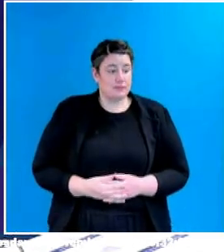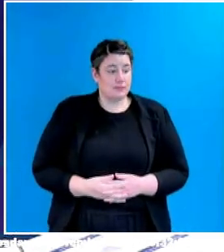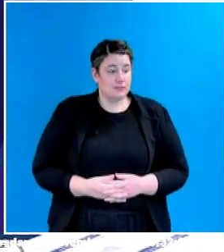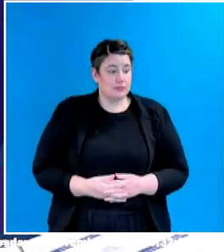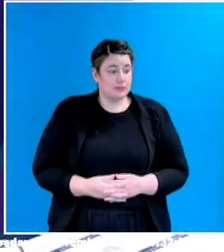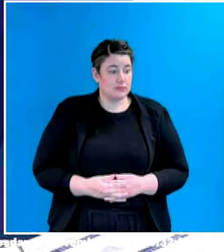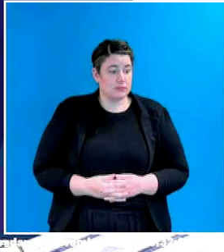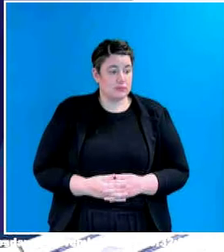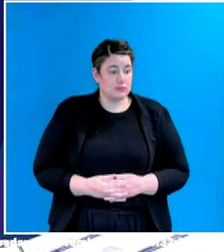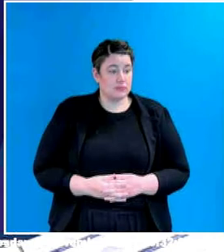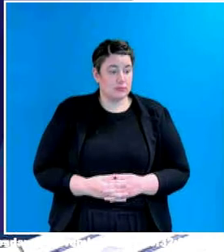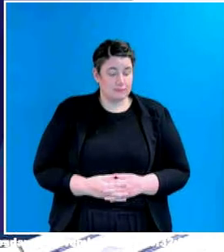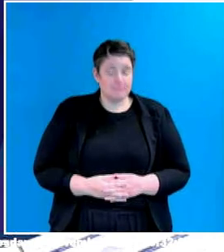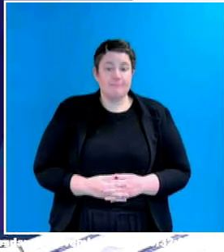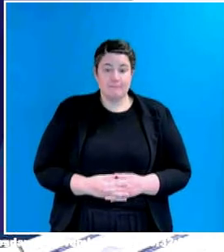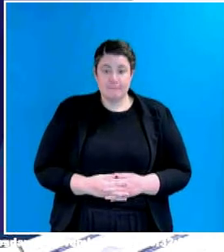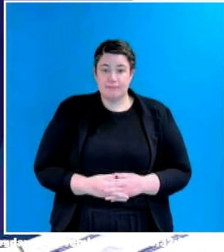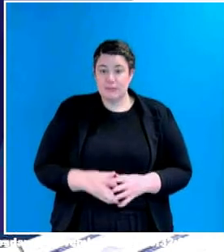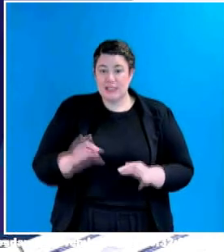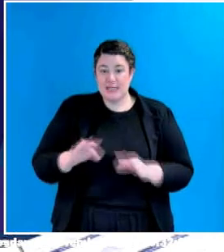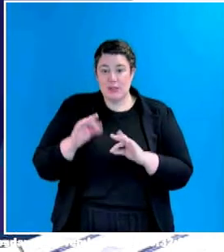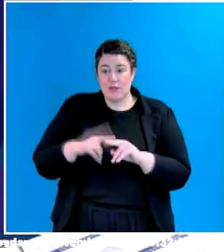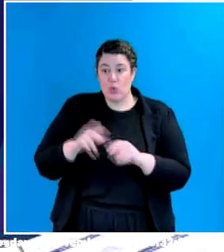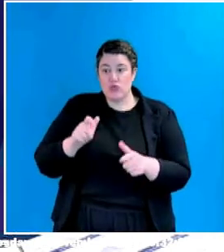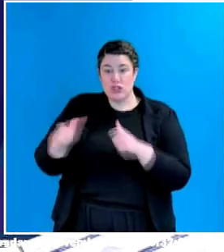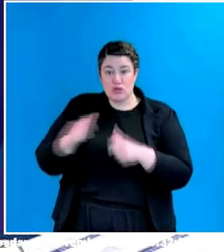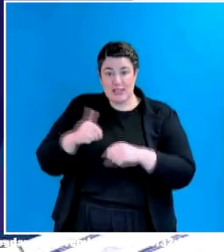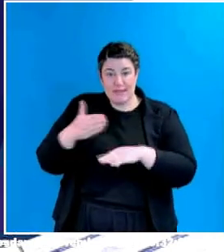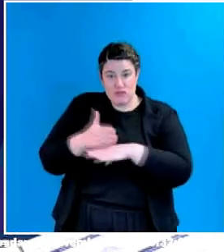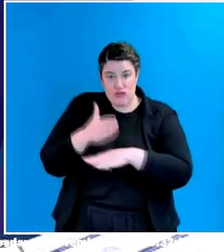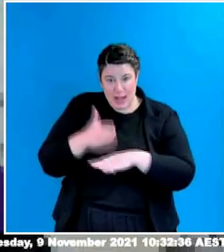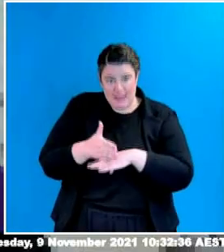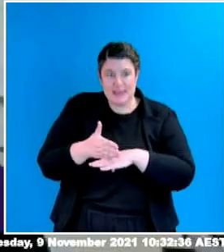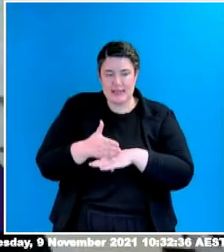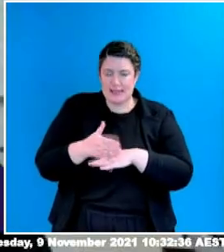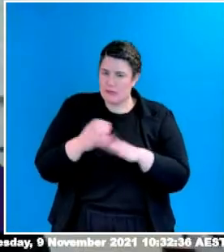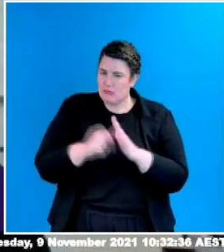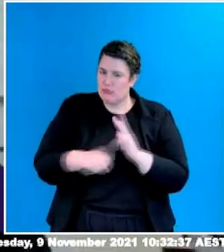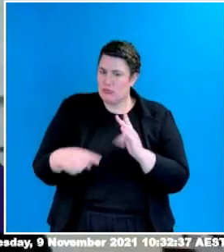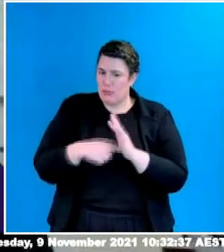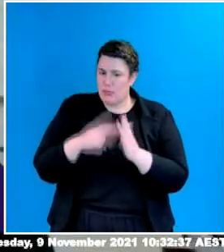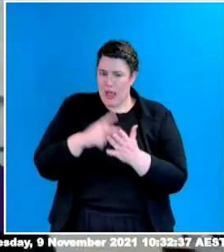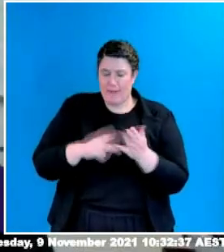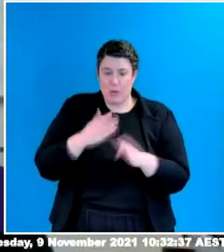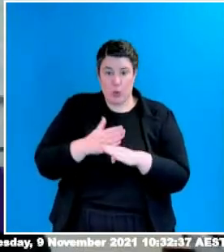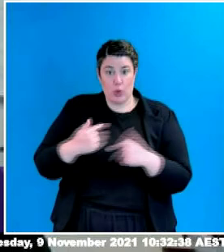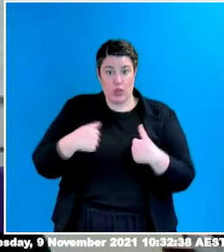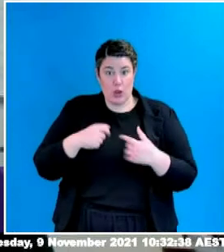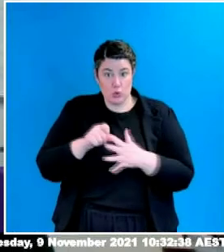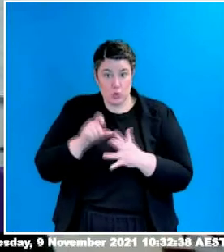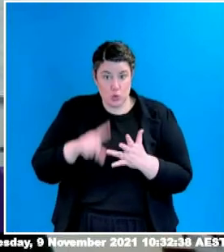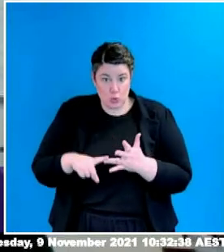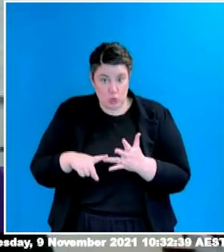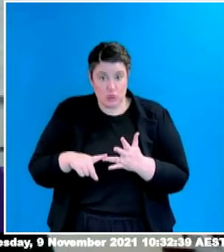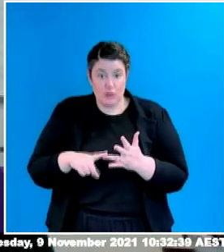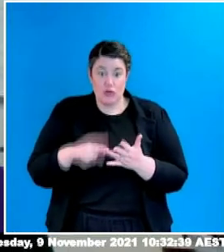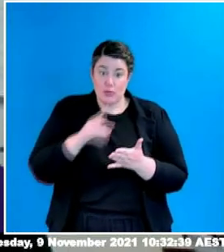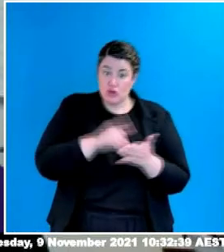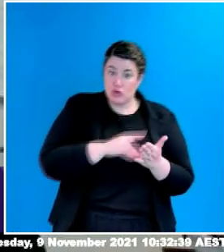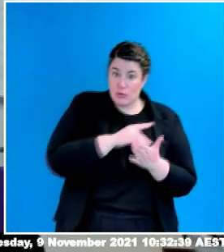Certainly both in restrictive practices and education, they are a significant component of the work I do, both from a discrimination perspective